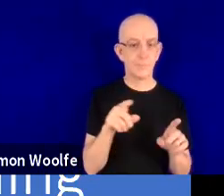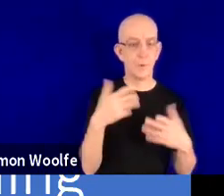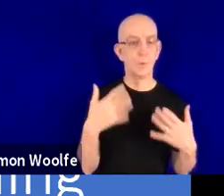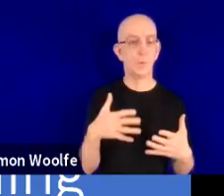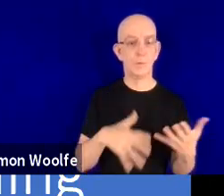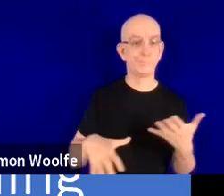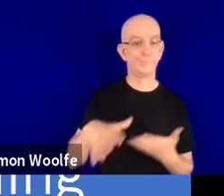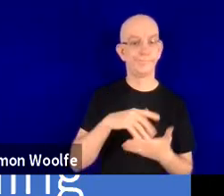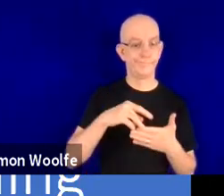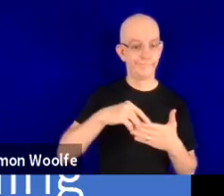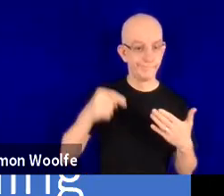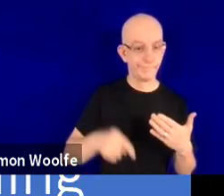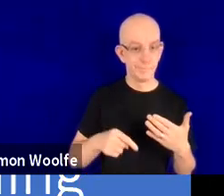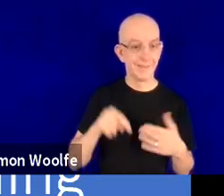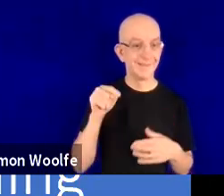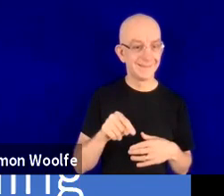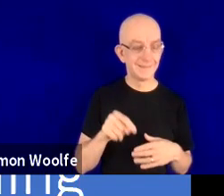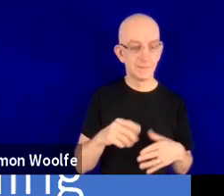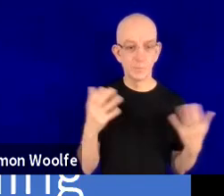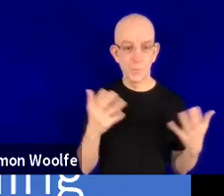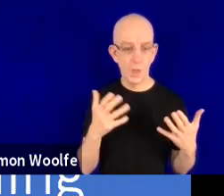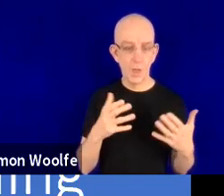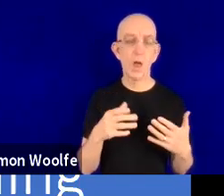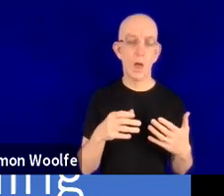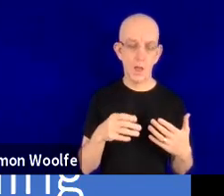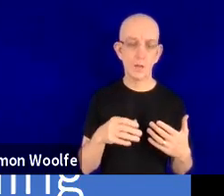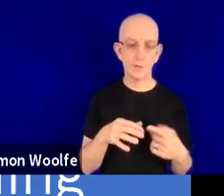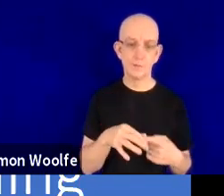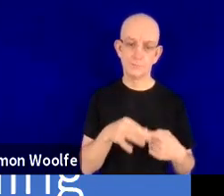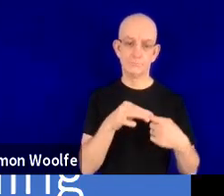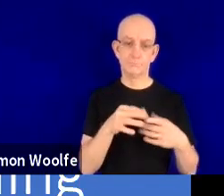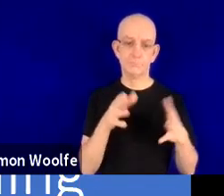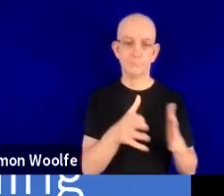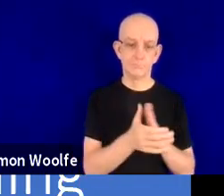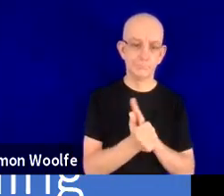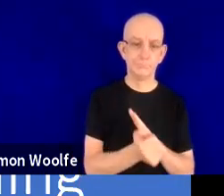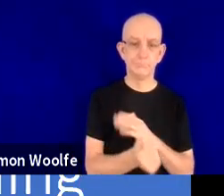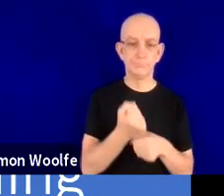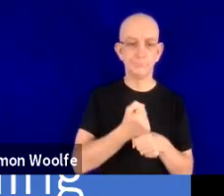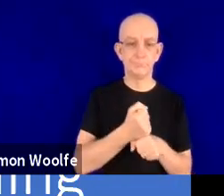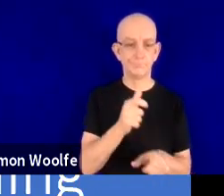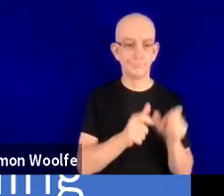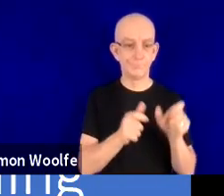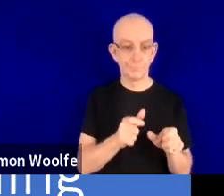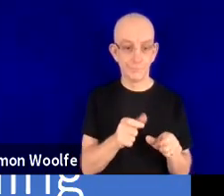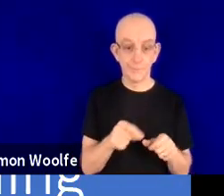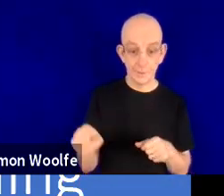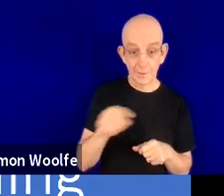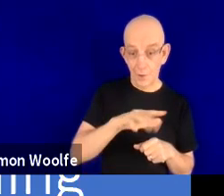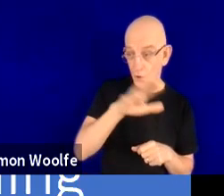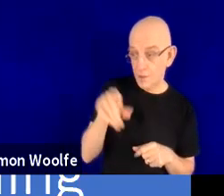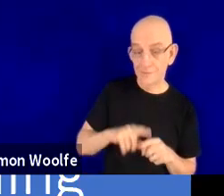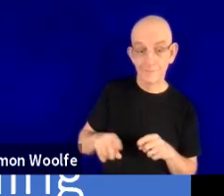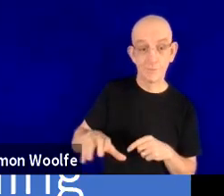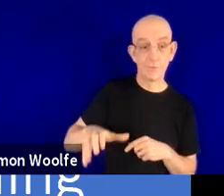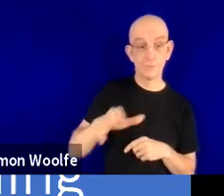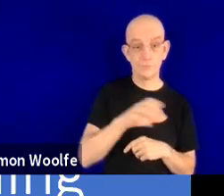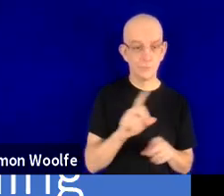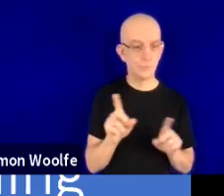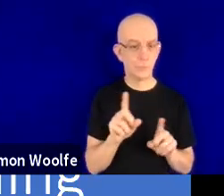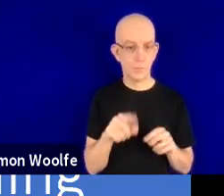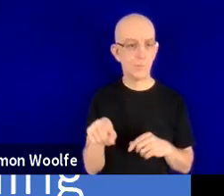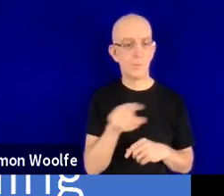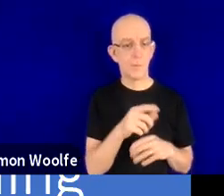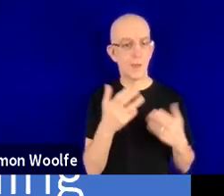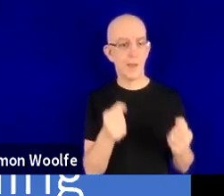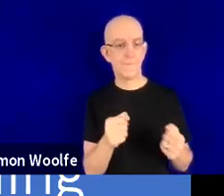So trying to solve one aspect of the equation prevents you to solve the other aspect of the equation, which is the easy access everywhere in the country